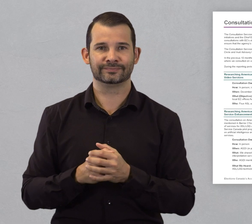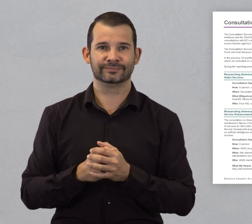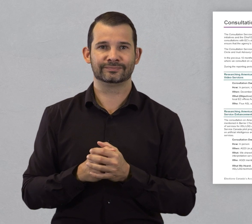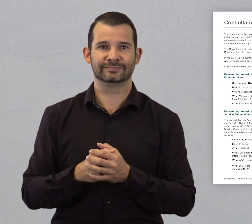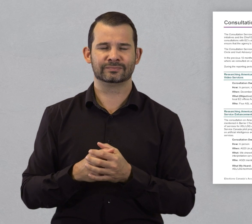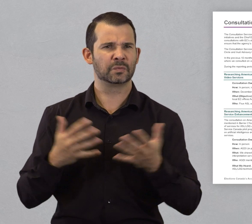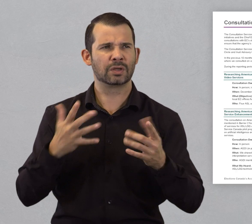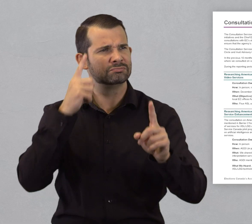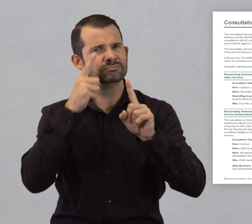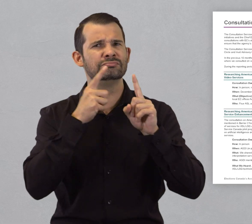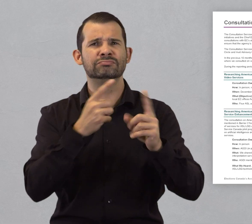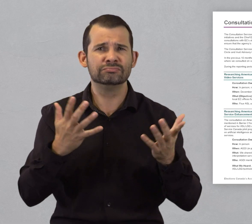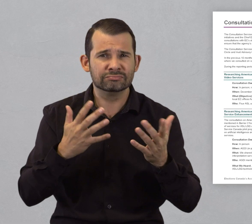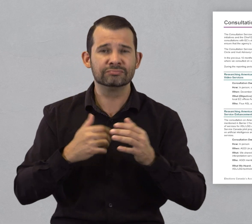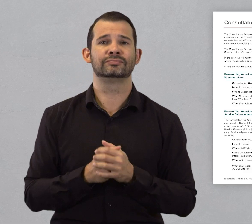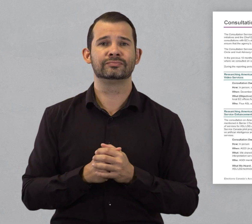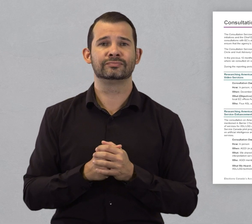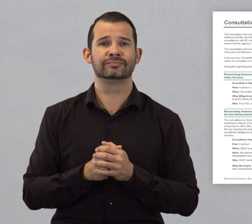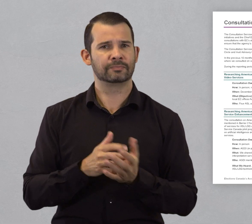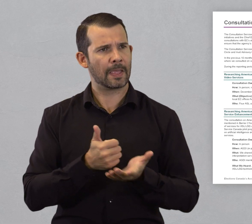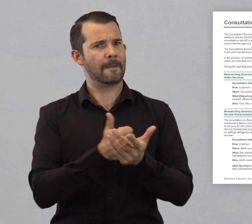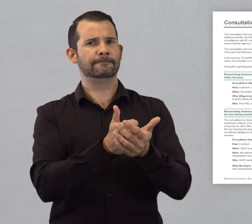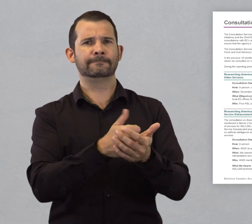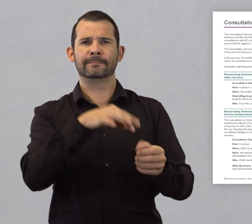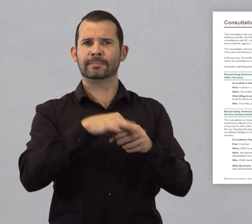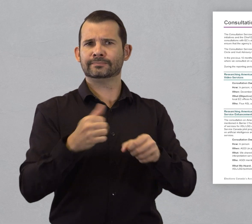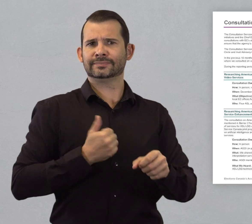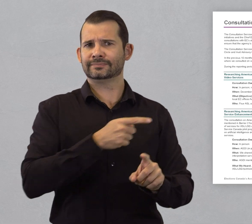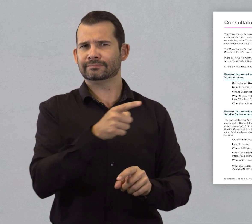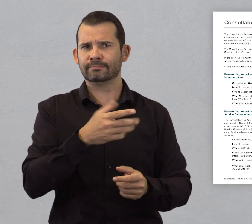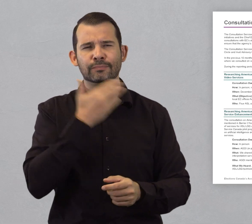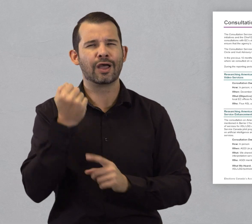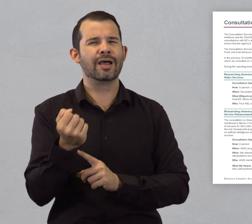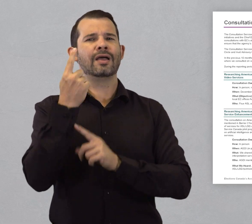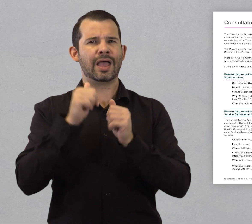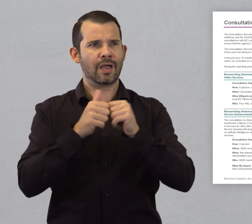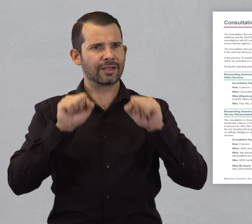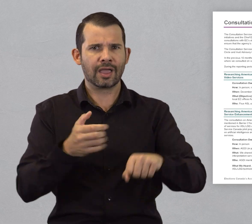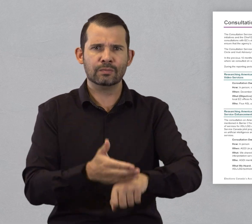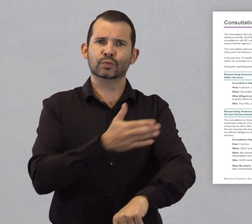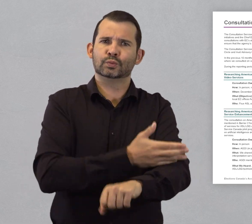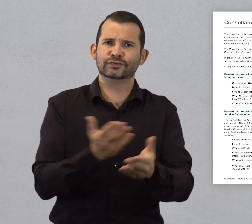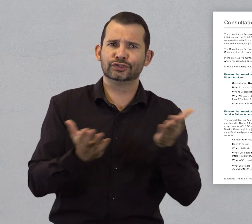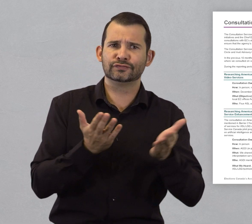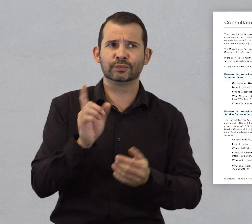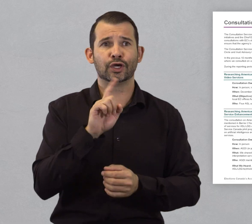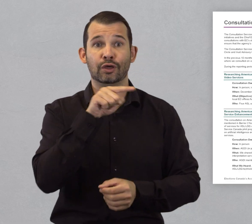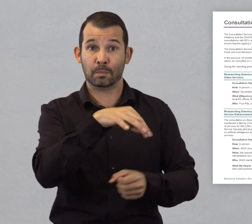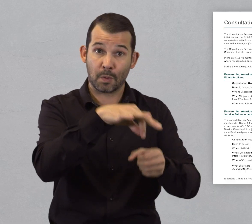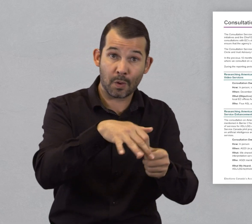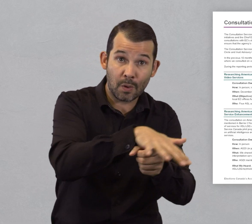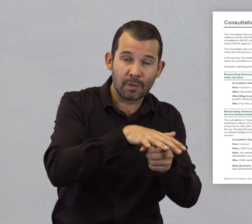What (Objective): Help EC better understand how it can improve services at the polls and at local